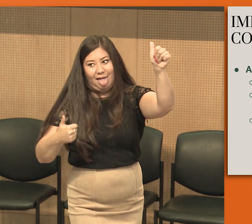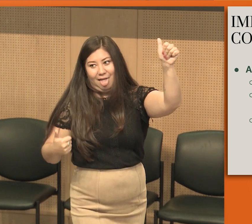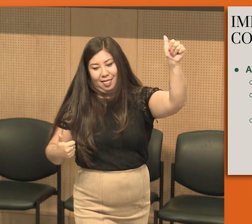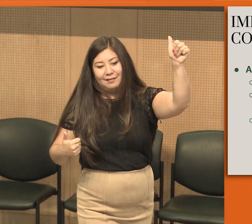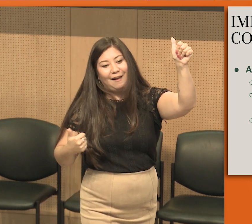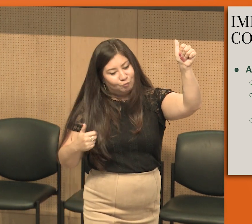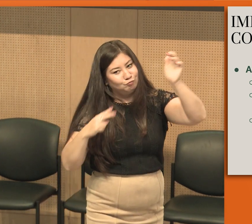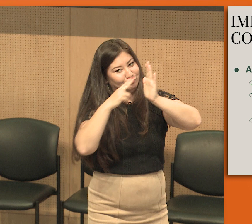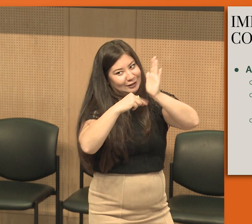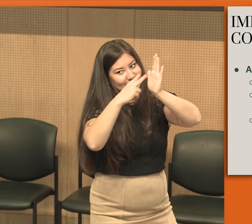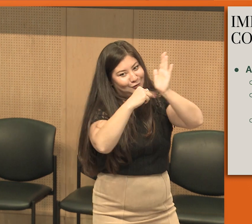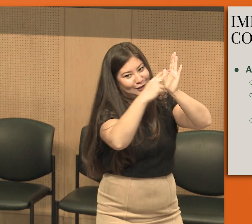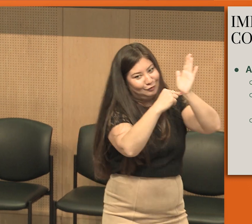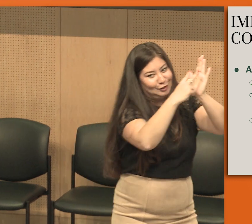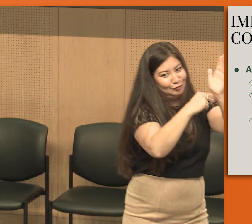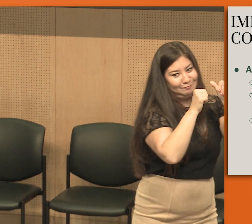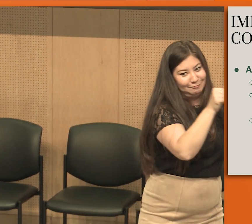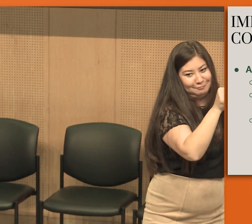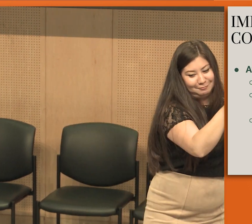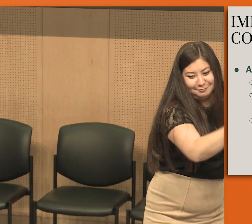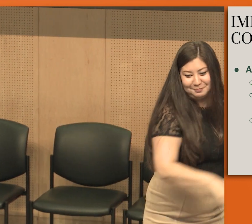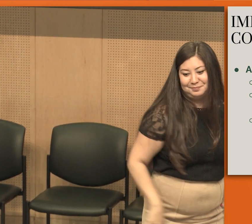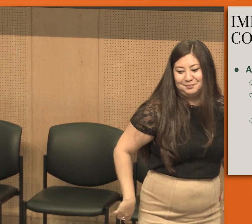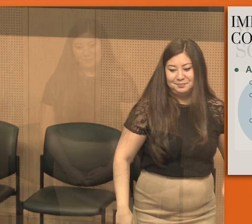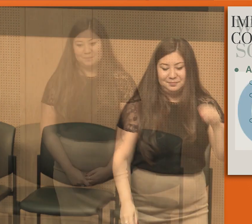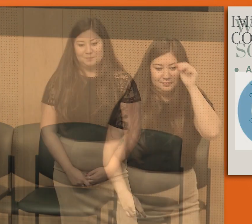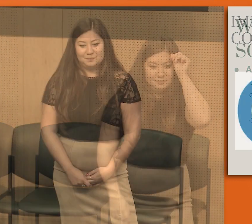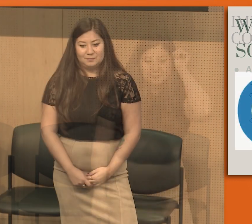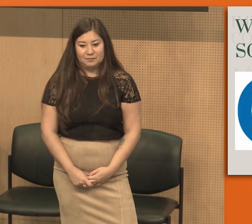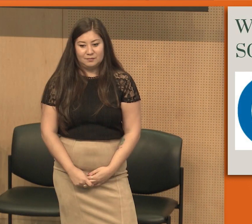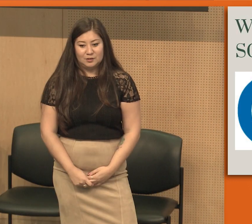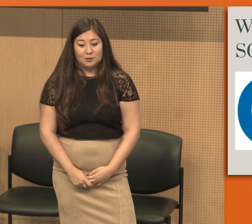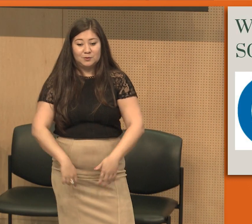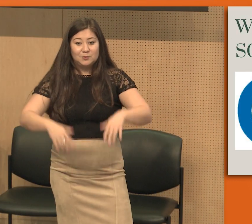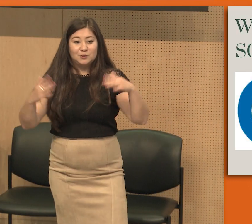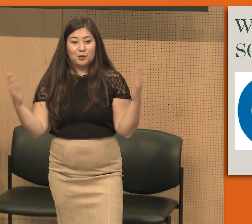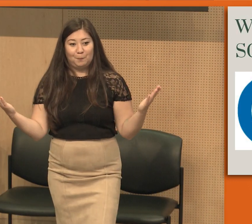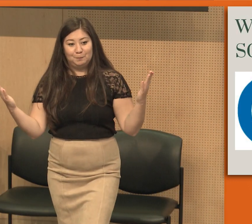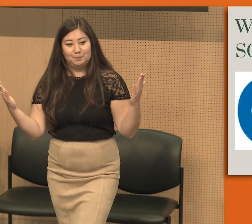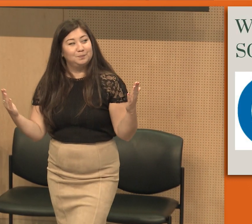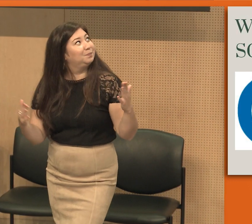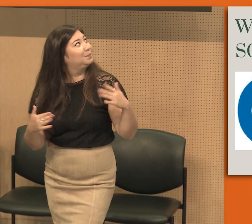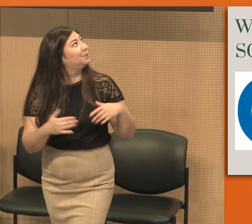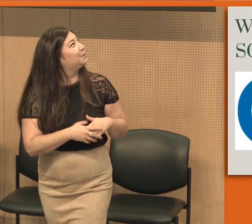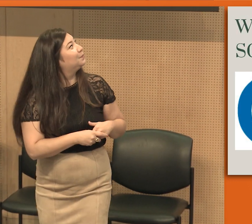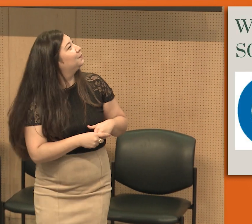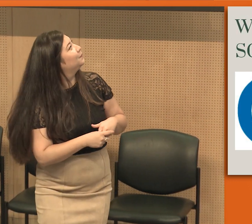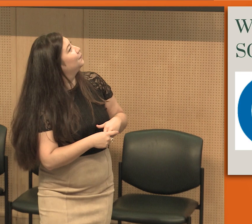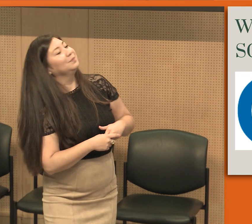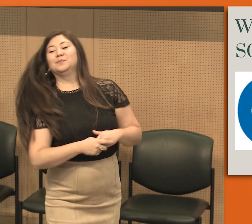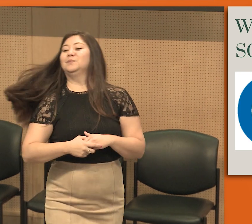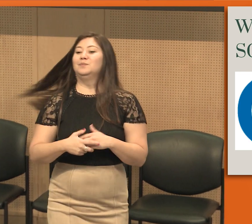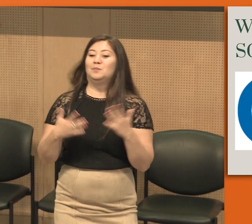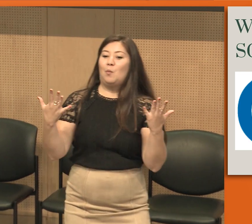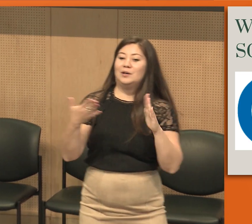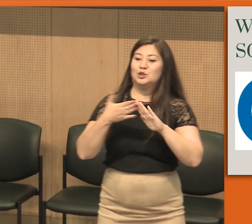So, stay up to date with information, and that means you have to keep reading and stay engaged in your discipline.